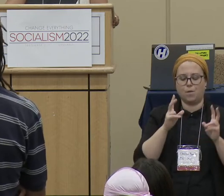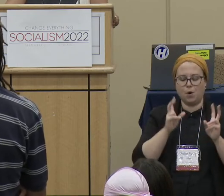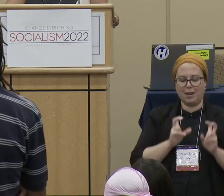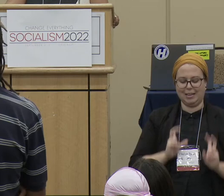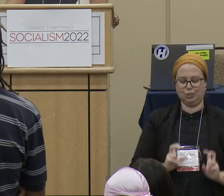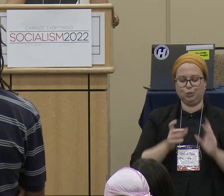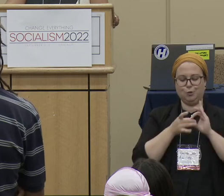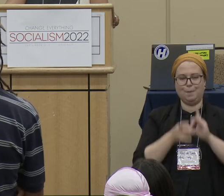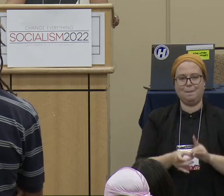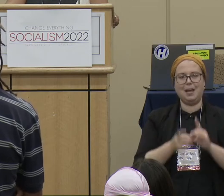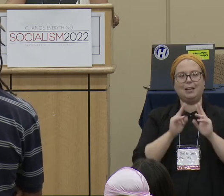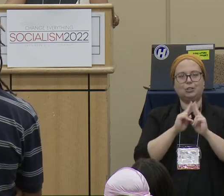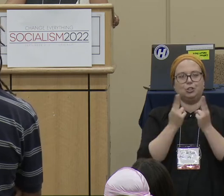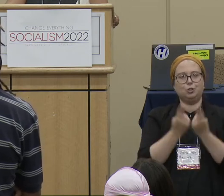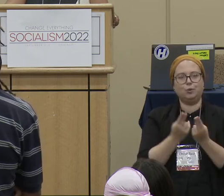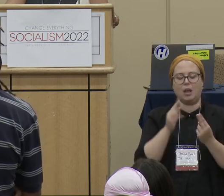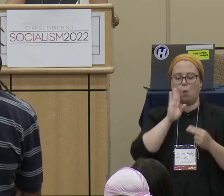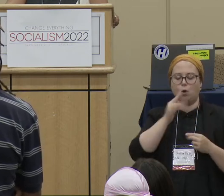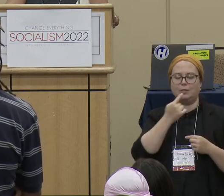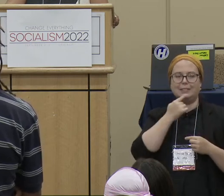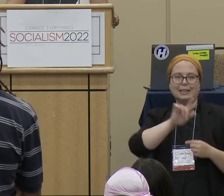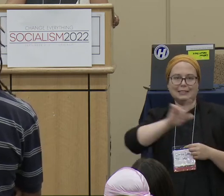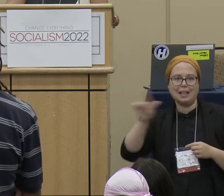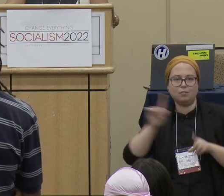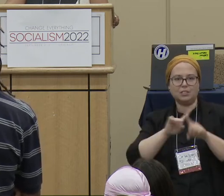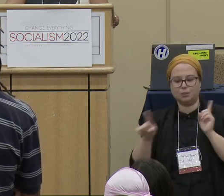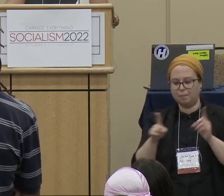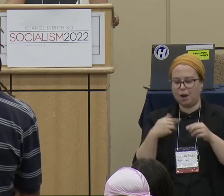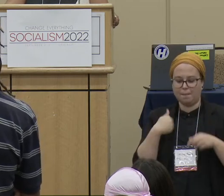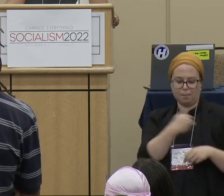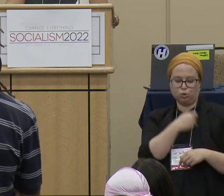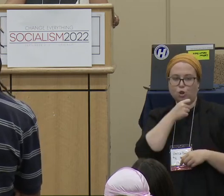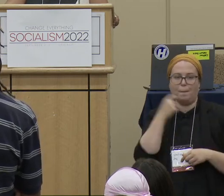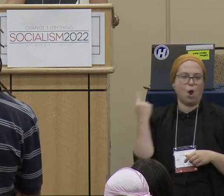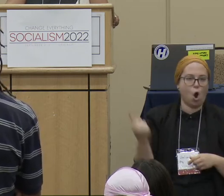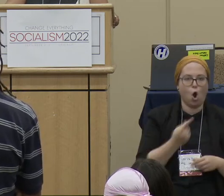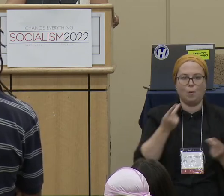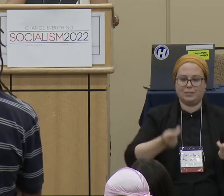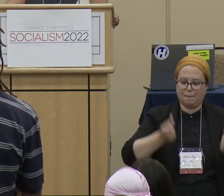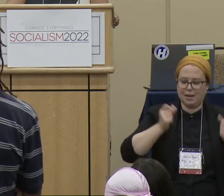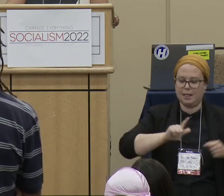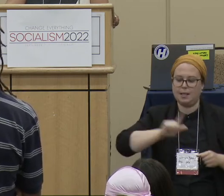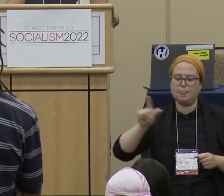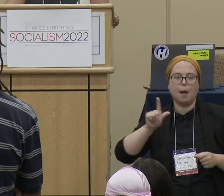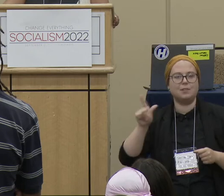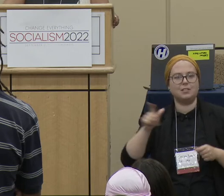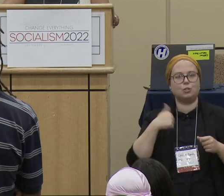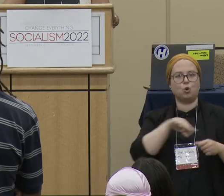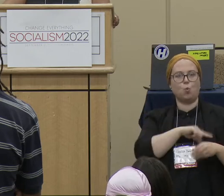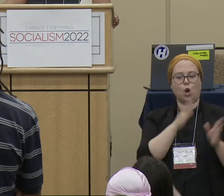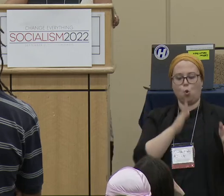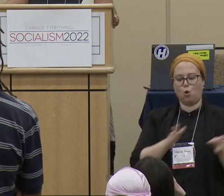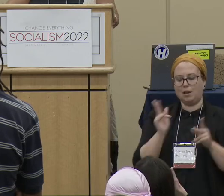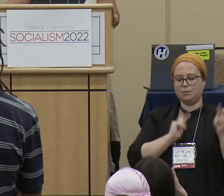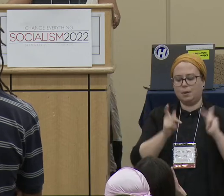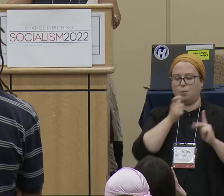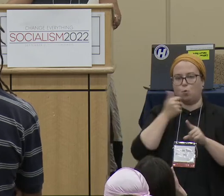organized four issue-based unions, but the organization is, I would say, a leftist organization, but our mission isn't always immediately leftist. And we're organizing